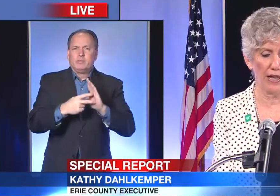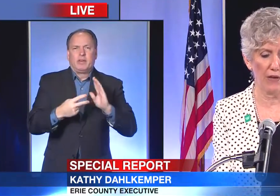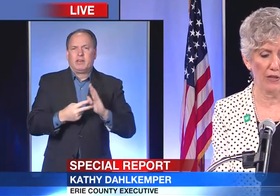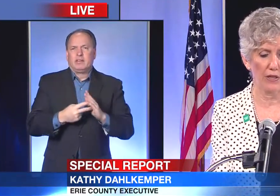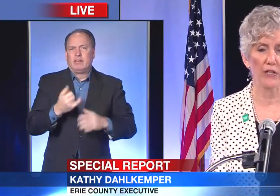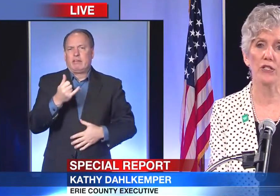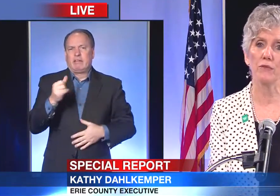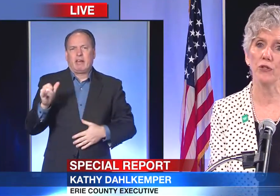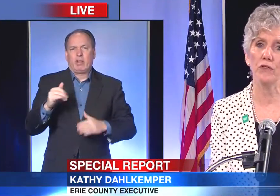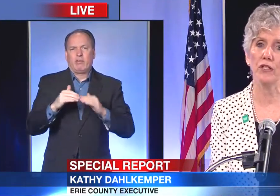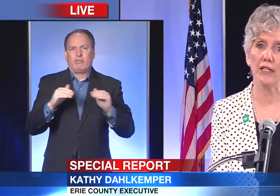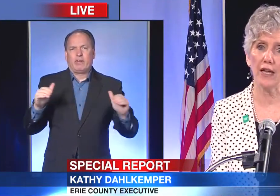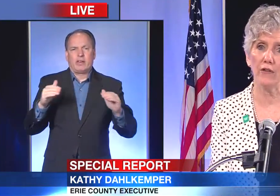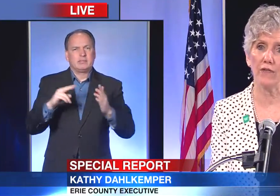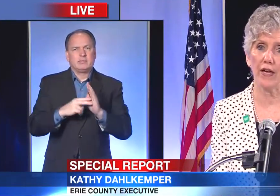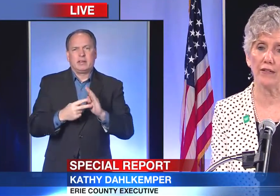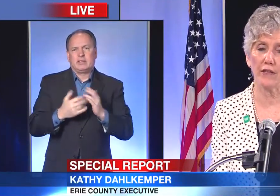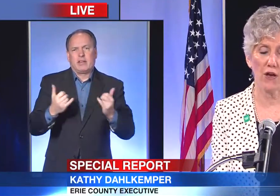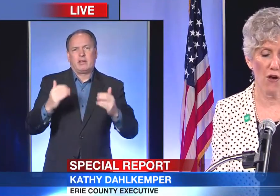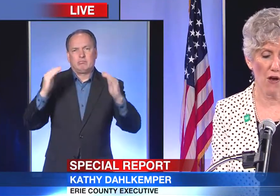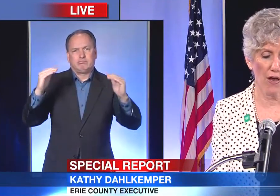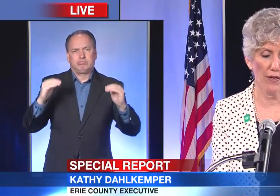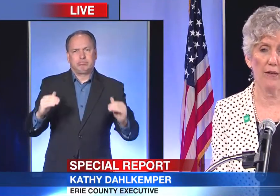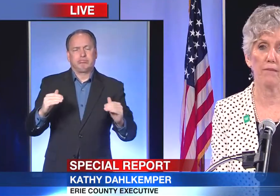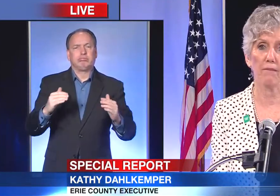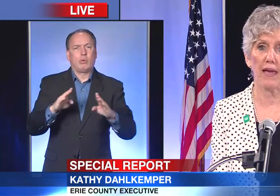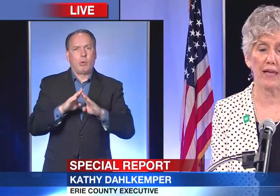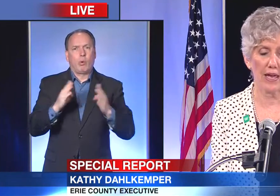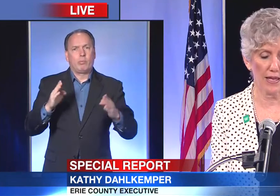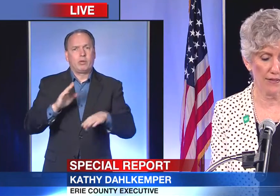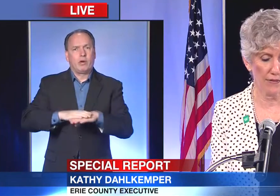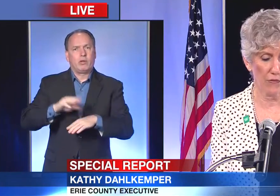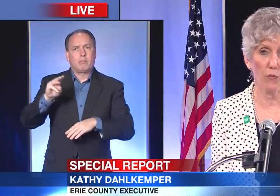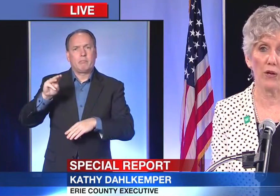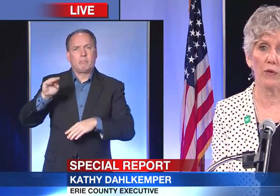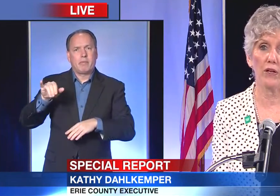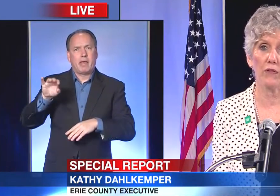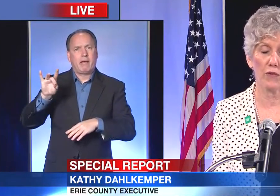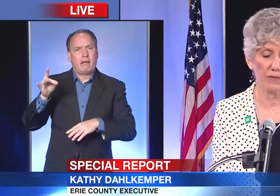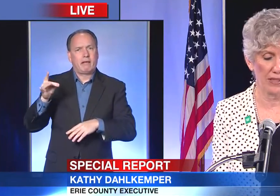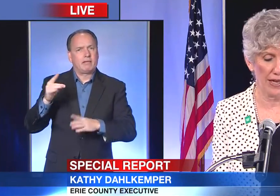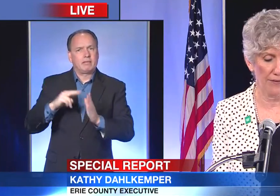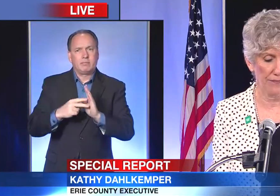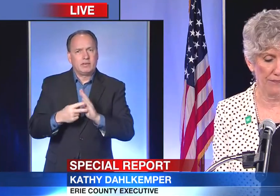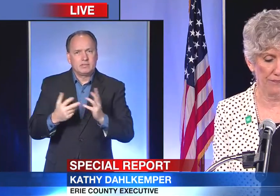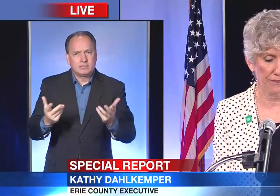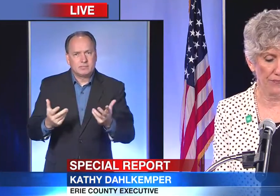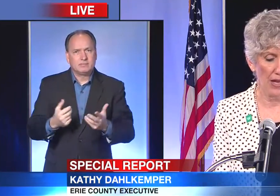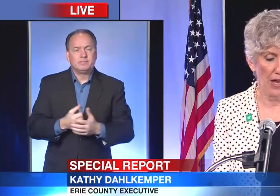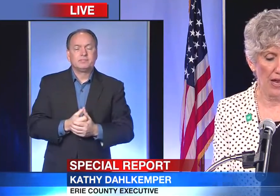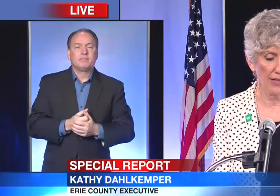AND NOW I KNOW YOU'RE ALL WONDERING WHAT IT MEANS EXACTLY FOR ERIE COUNTY TO MOVE TO THE